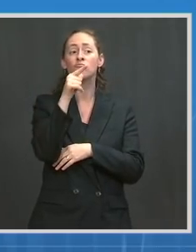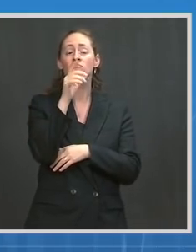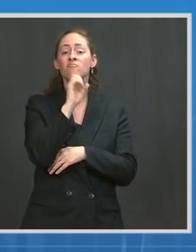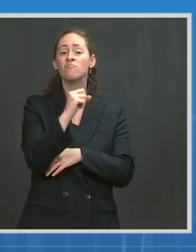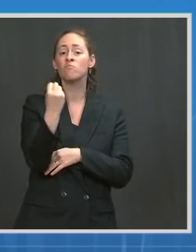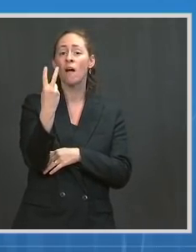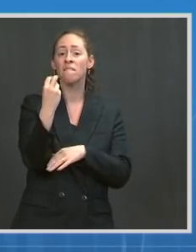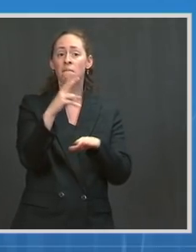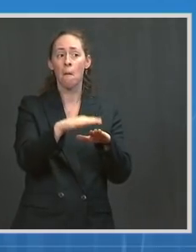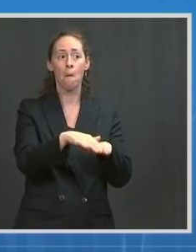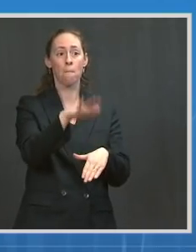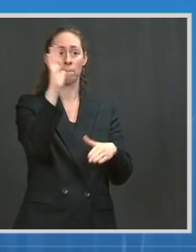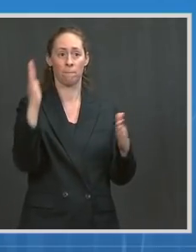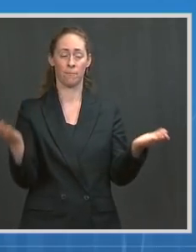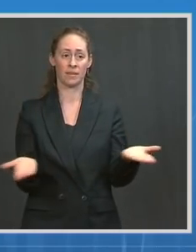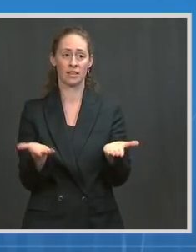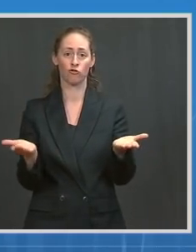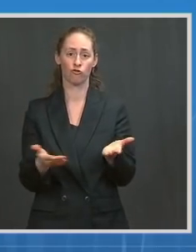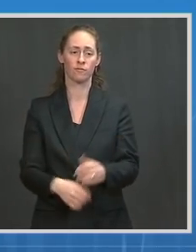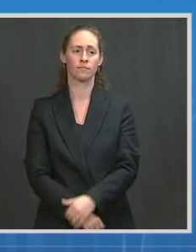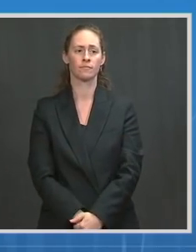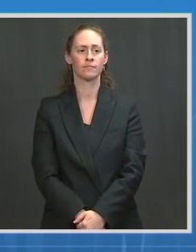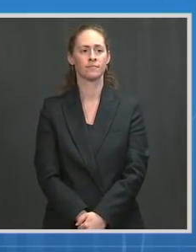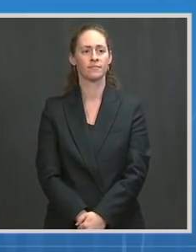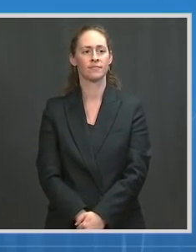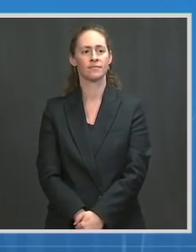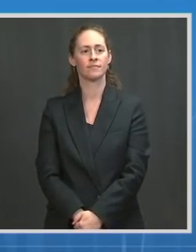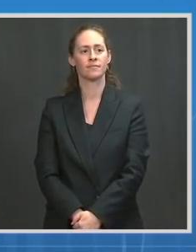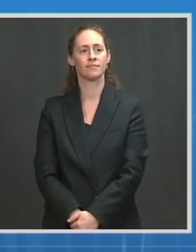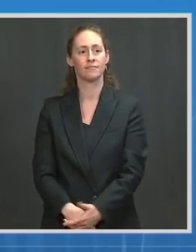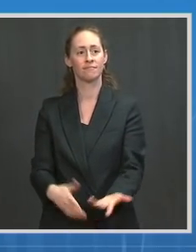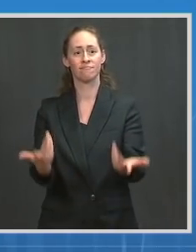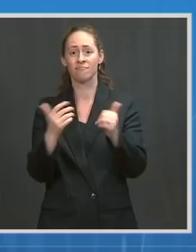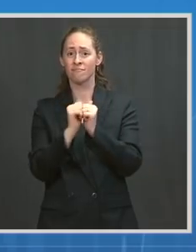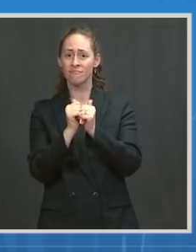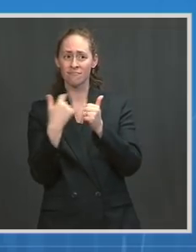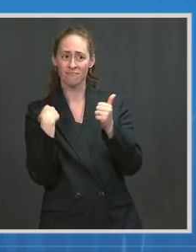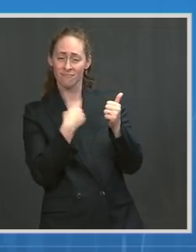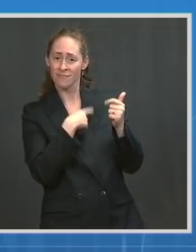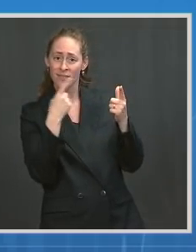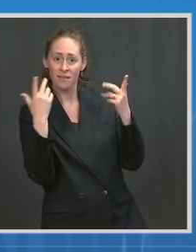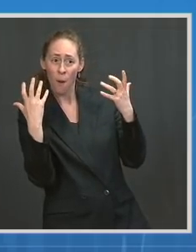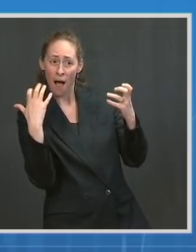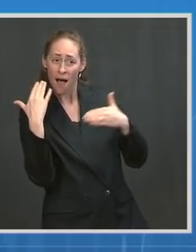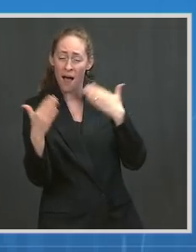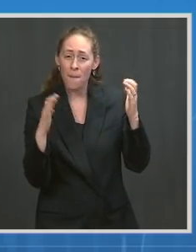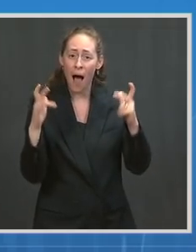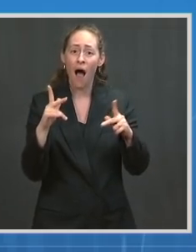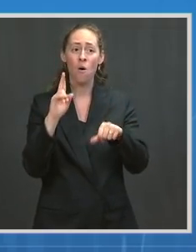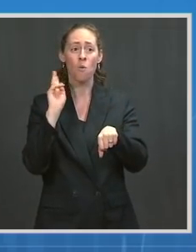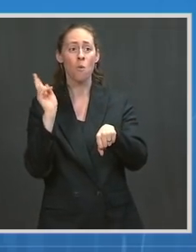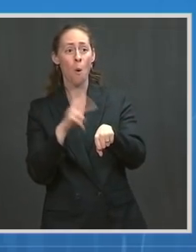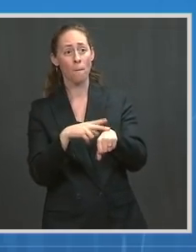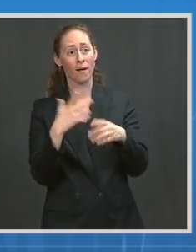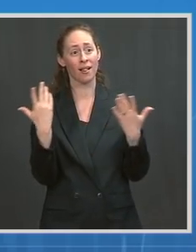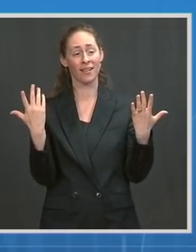Your health and how soon you return to normal life before the pandemic are in your very capable hands.